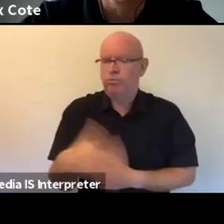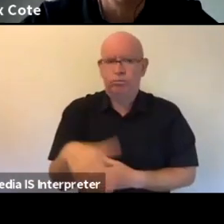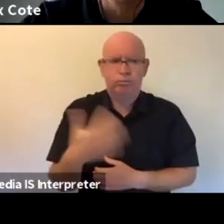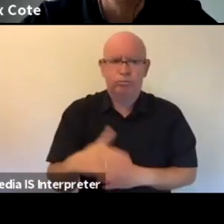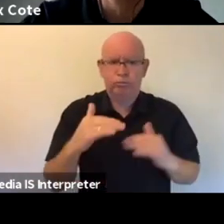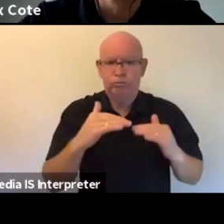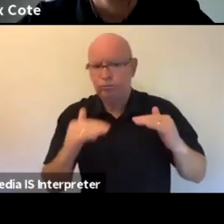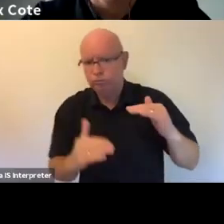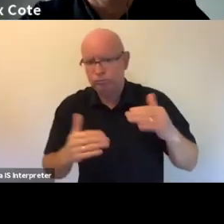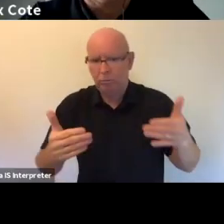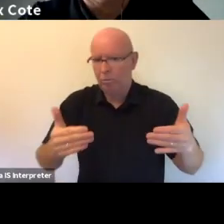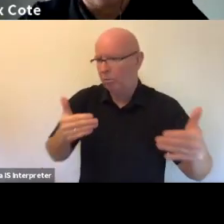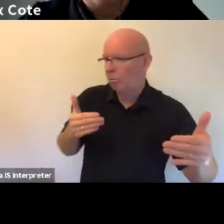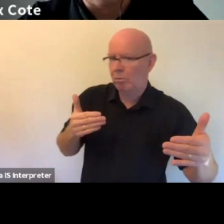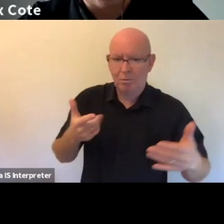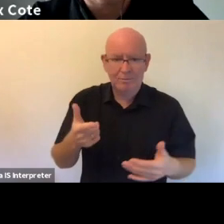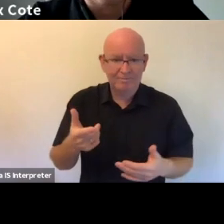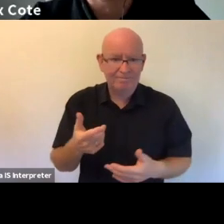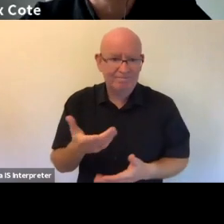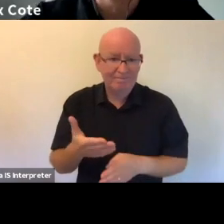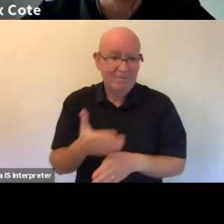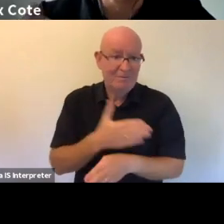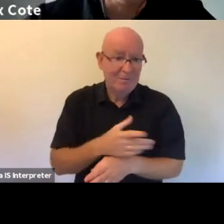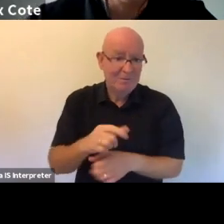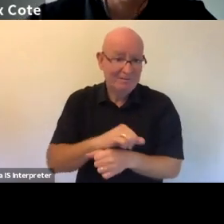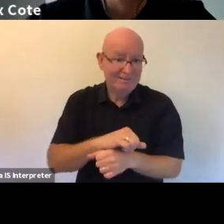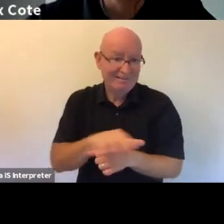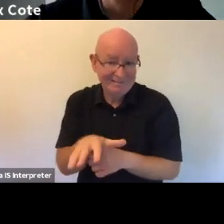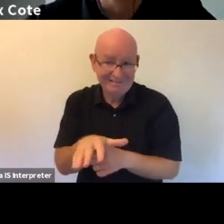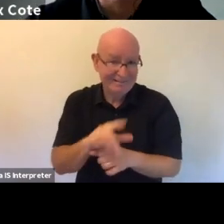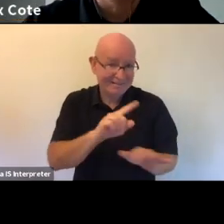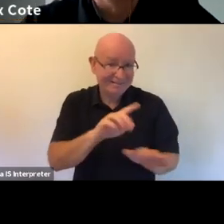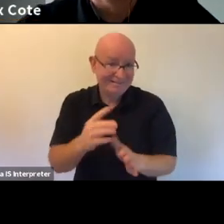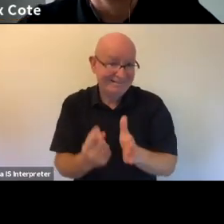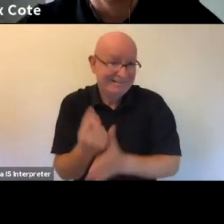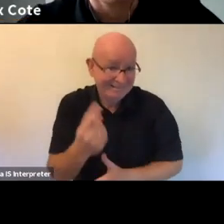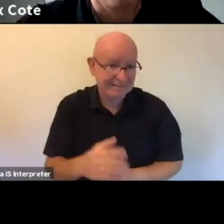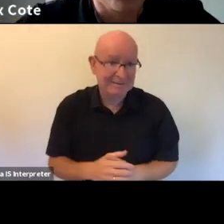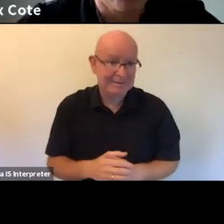they were among those who lost the most work and had the most difficulty gaining back in the labour market.